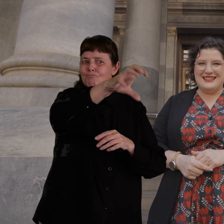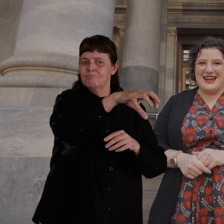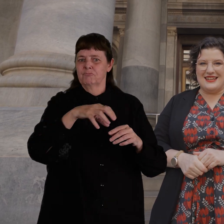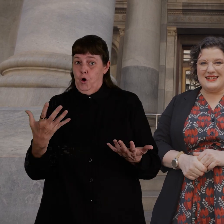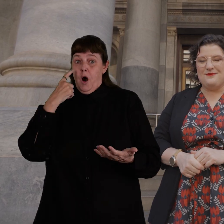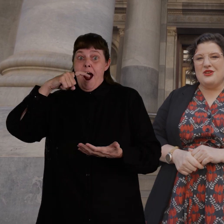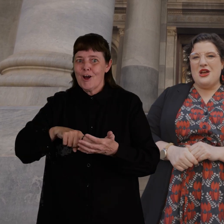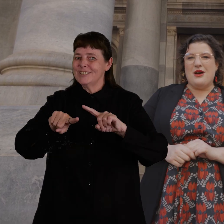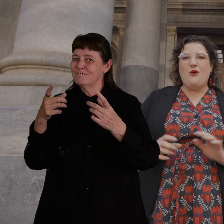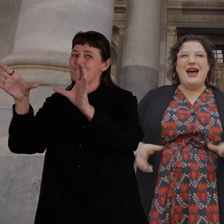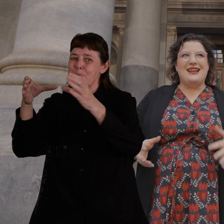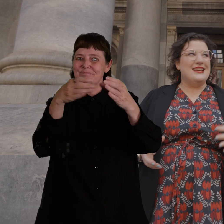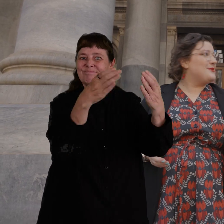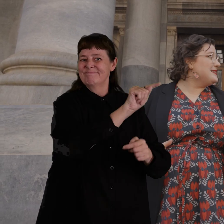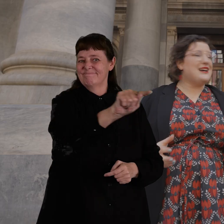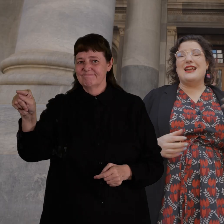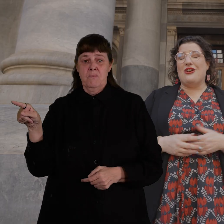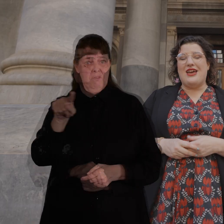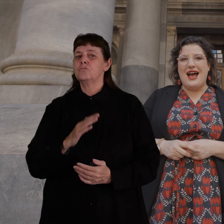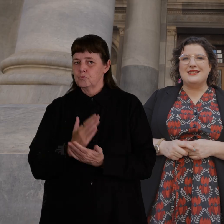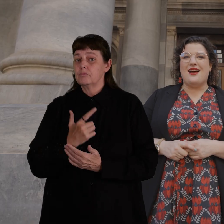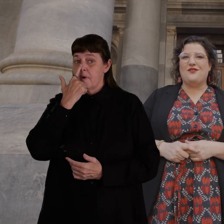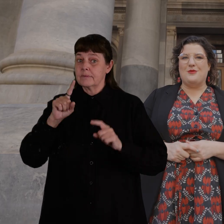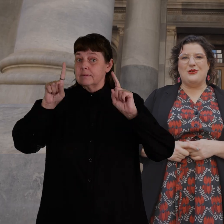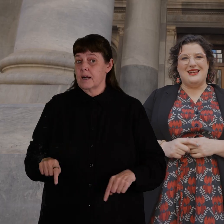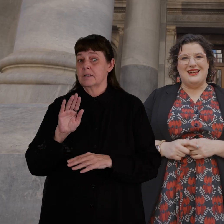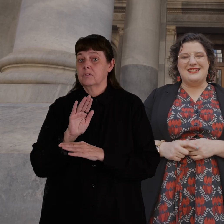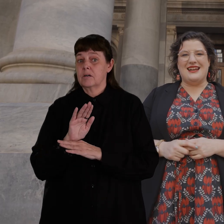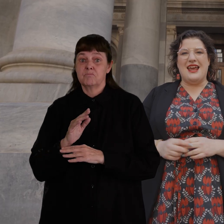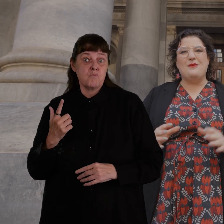our state. We're quite lucky to be starting on the outside of the building here today,